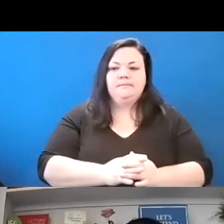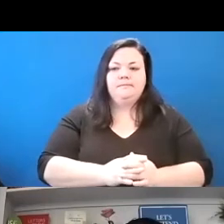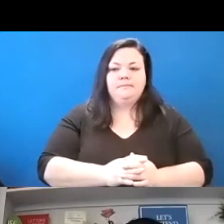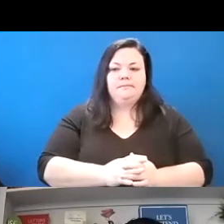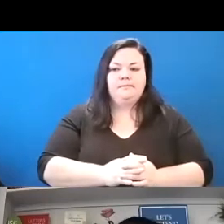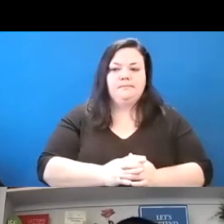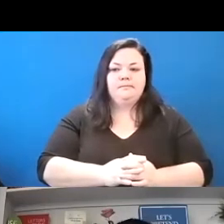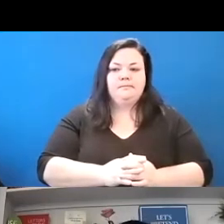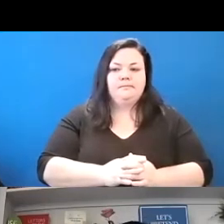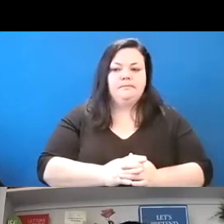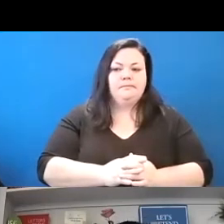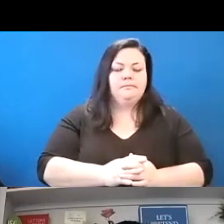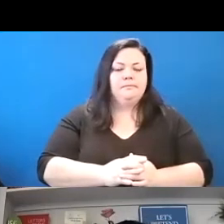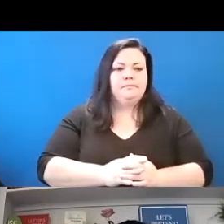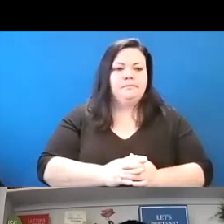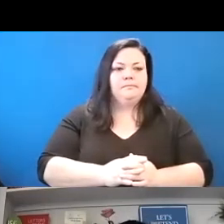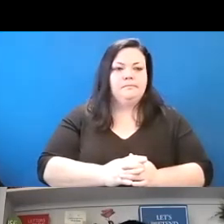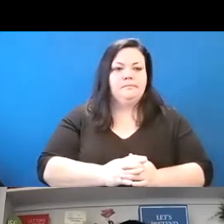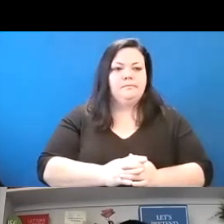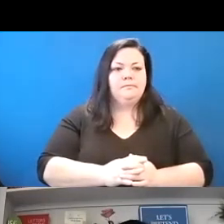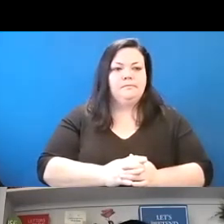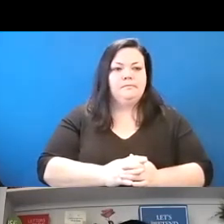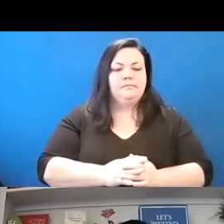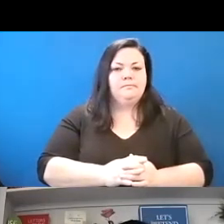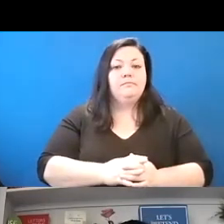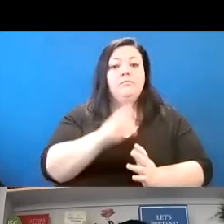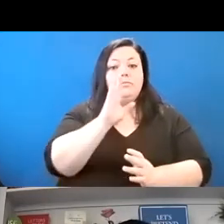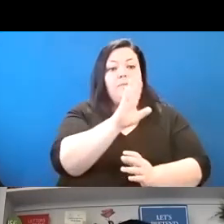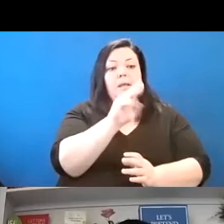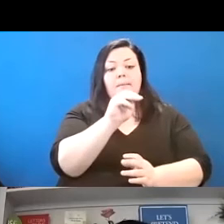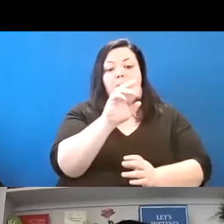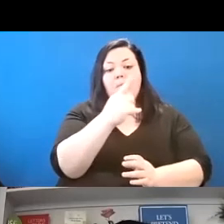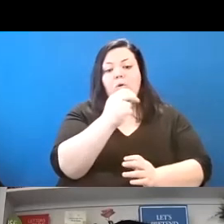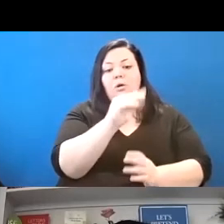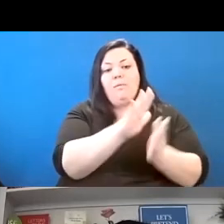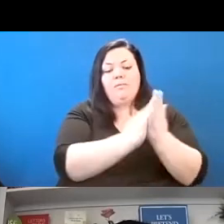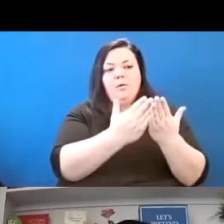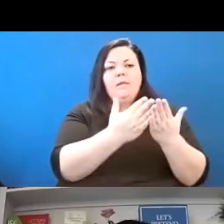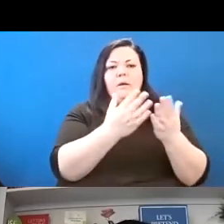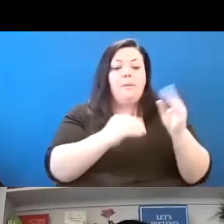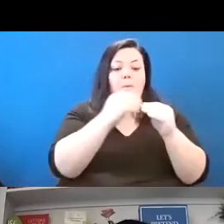uh yes if you haven't read that um her book there are more beautiful things than beyonce um